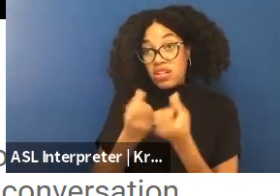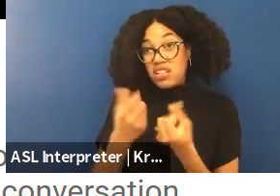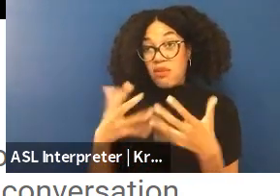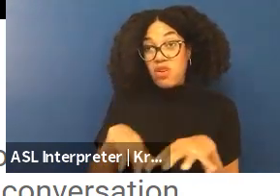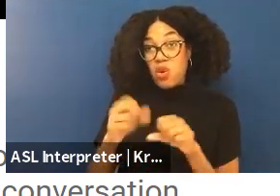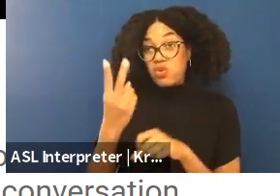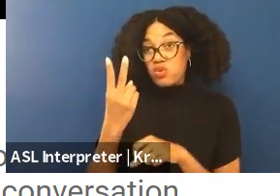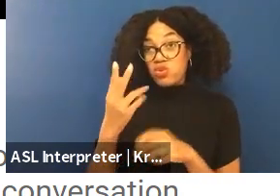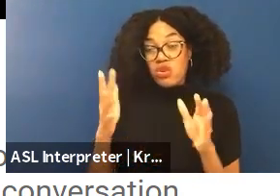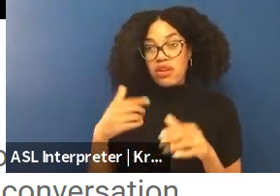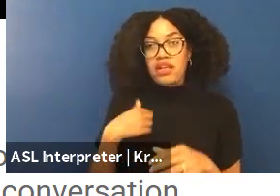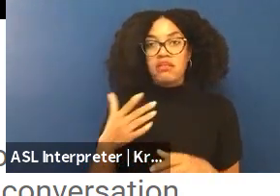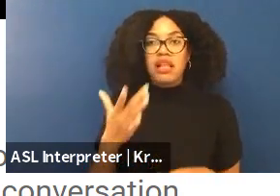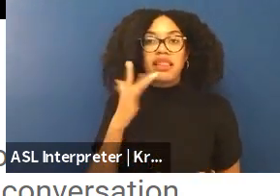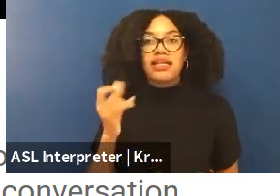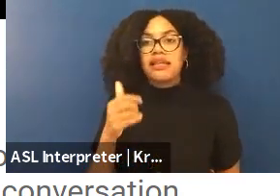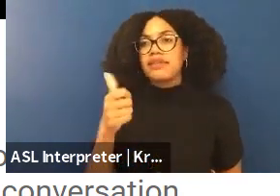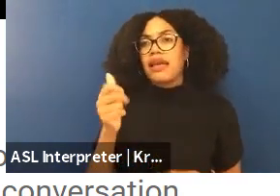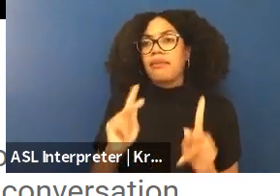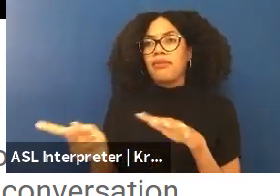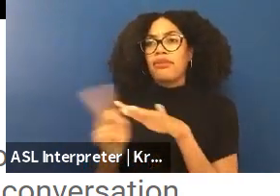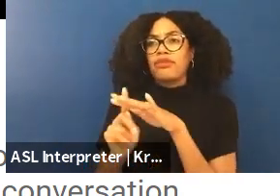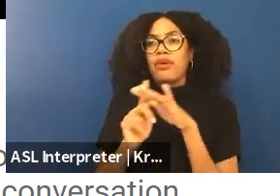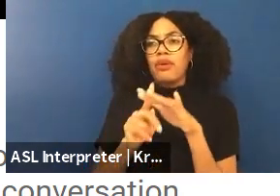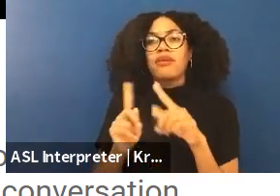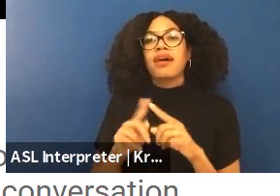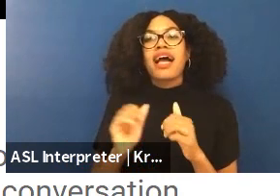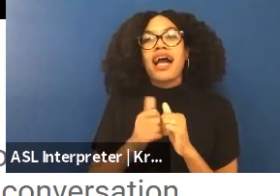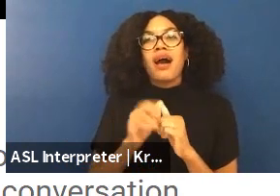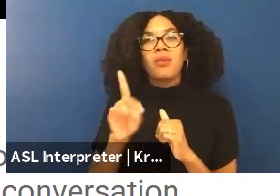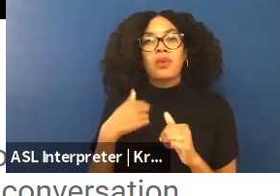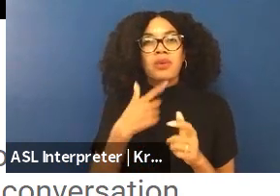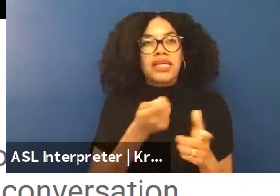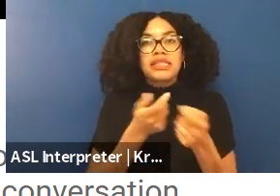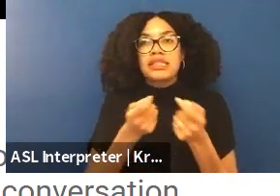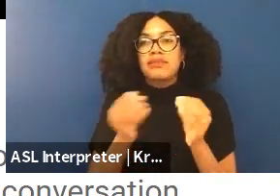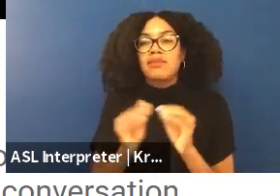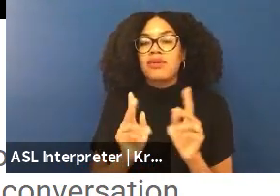but like that buy-in now with faculty there too-- [Heidi] I love that. It's like finding the common